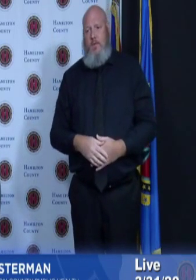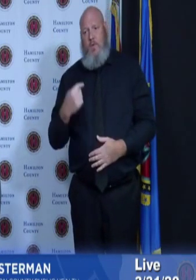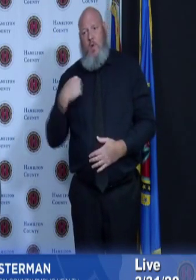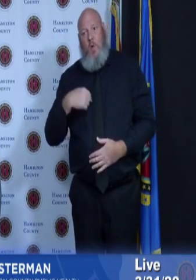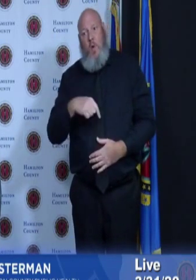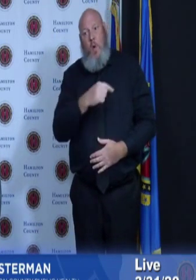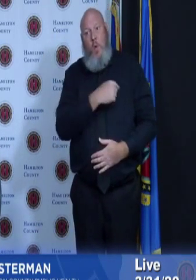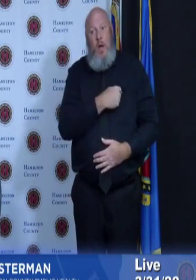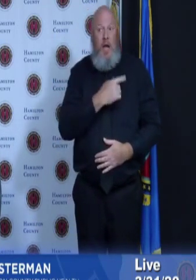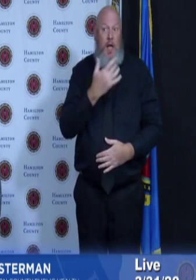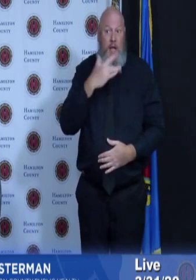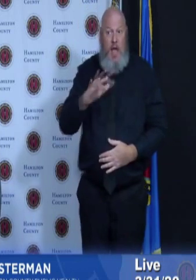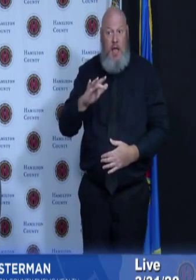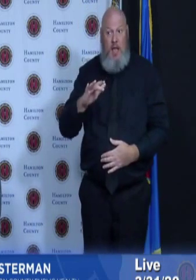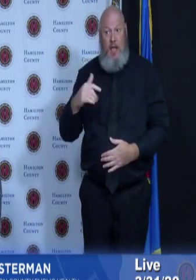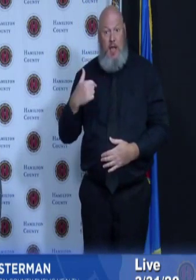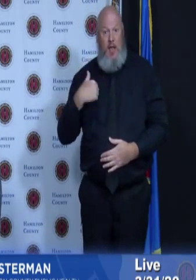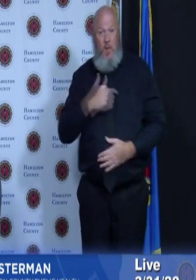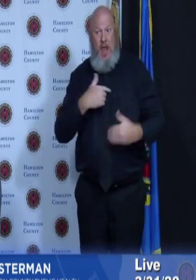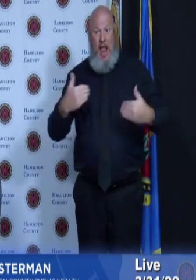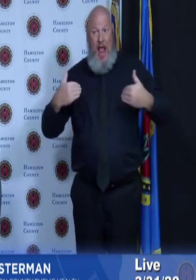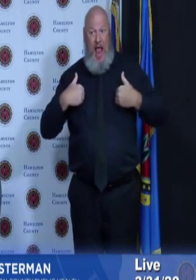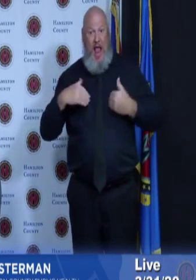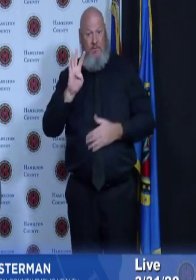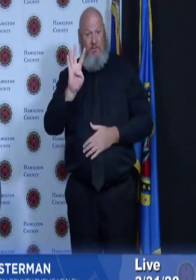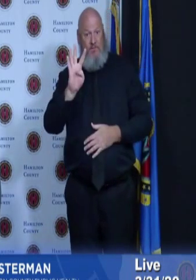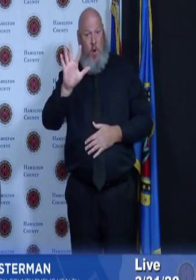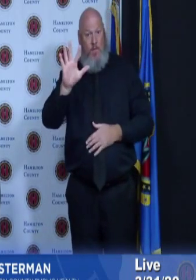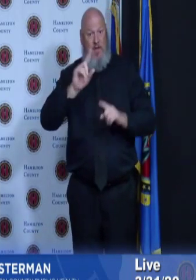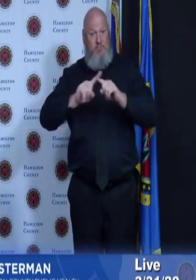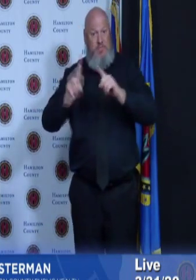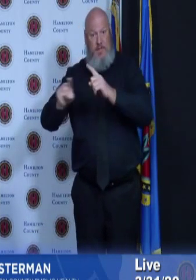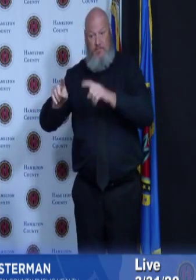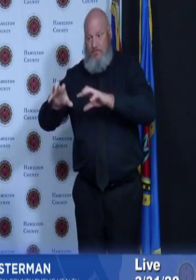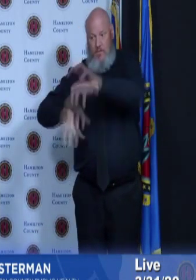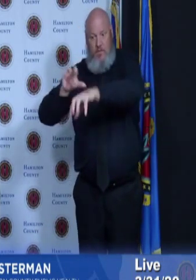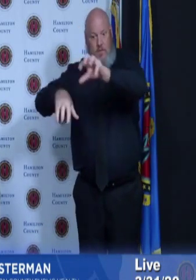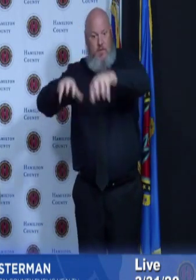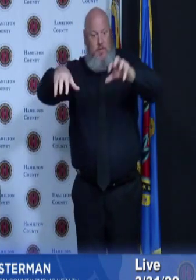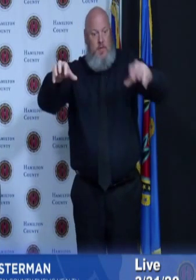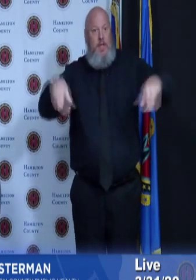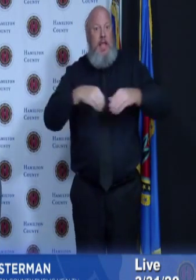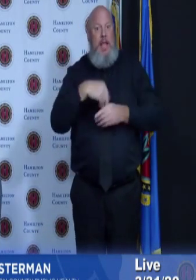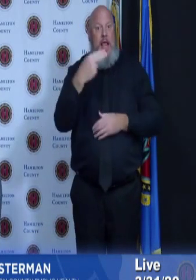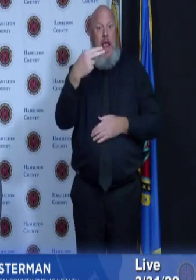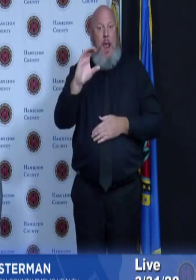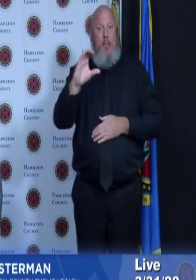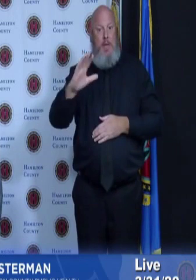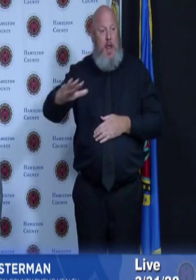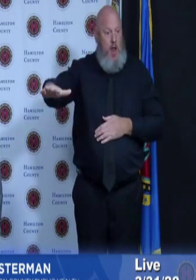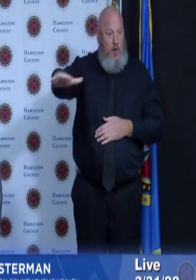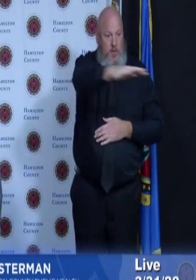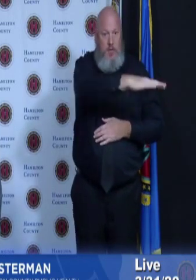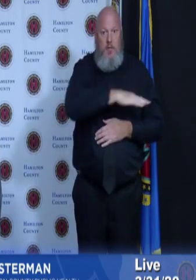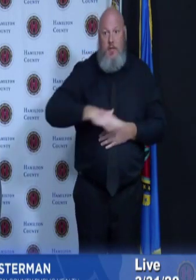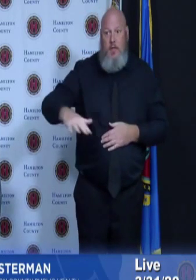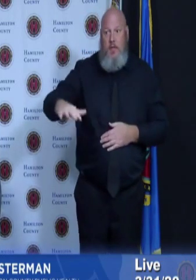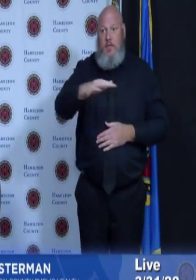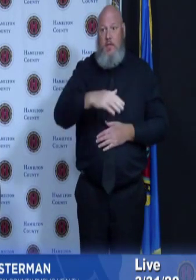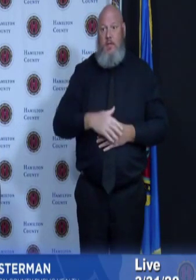of a business that is not closed we utilize those jurisdictions we make a phone call and the police often will stop out and discuss the issue with the